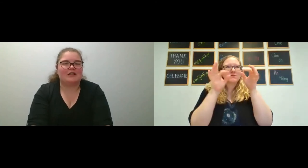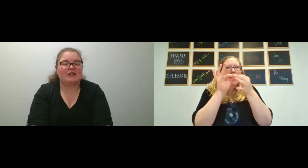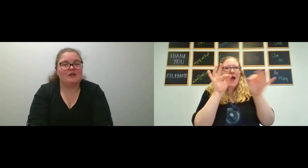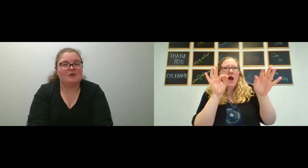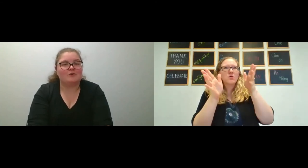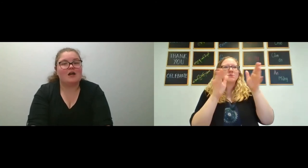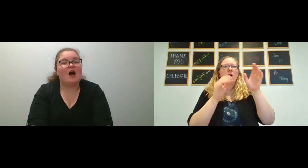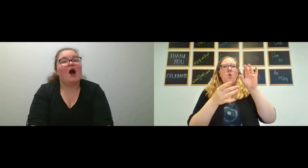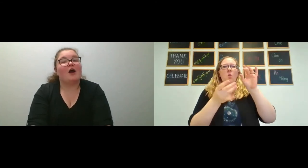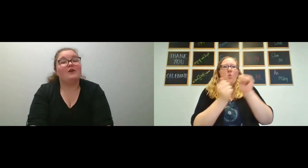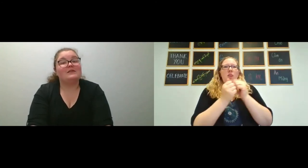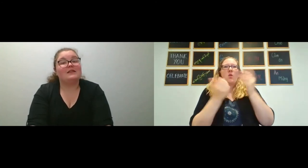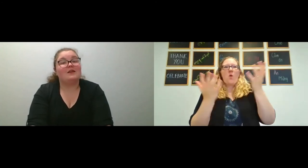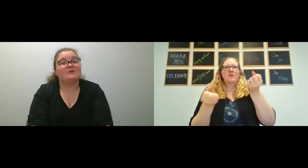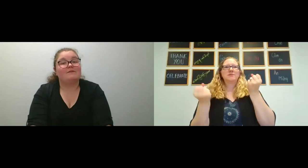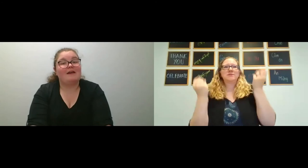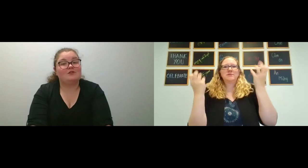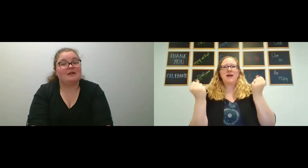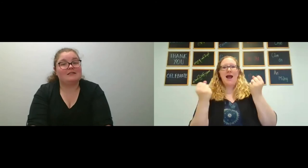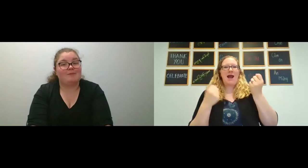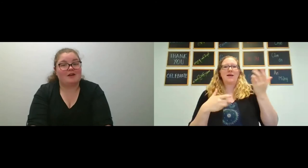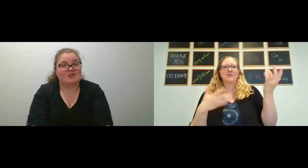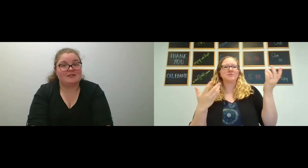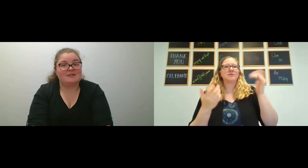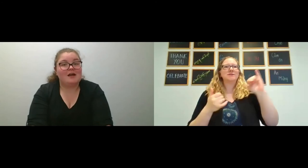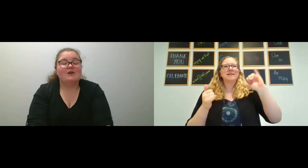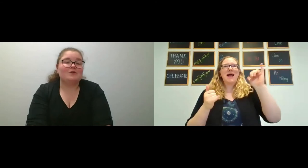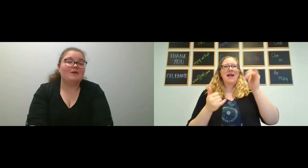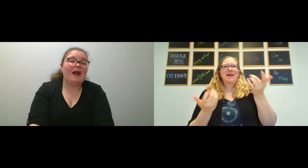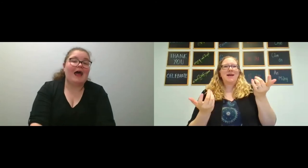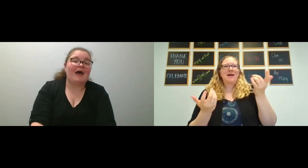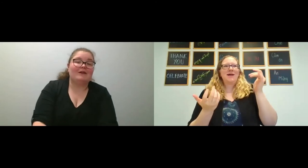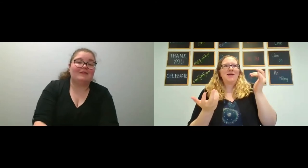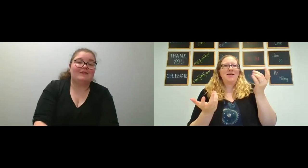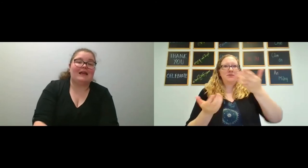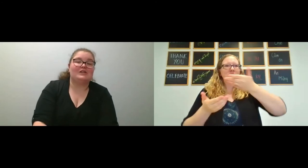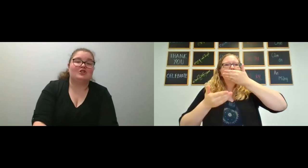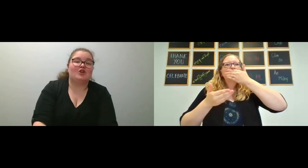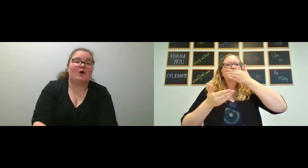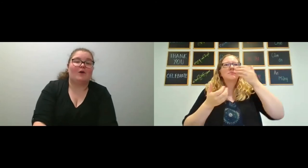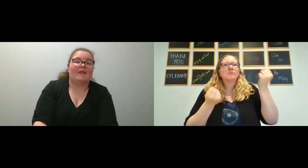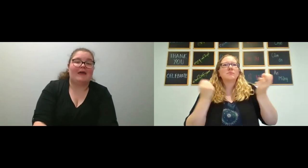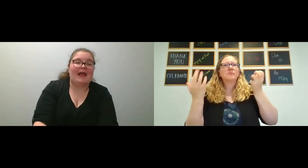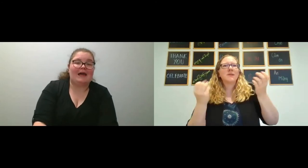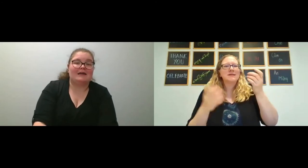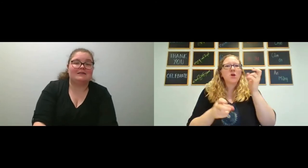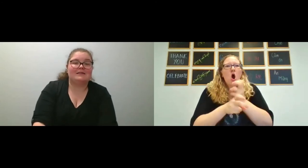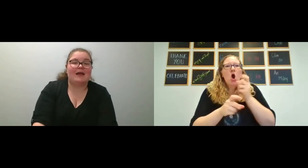and cues are using those facial expressions. So not everything is shown on the hands